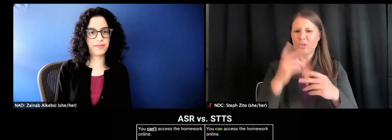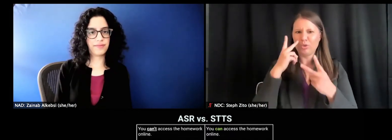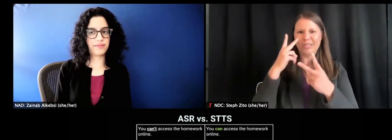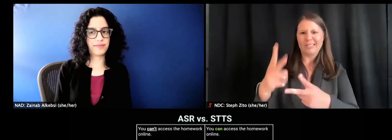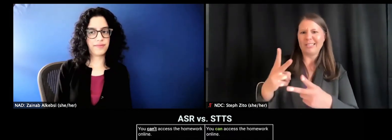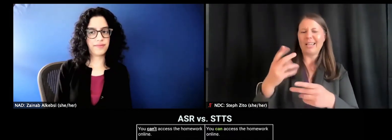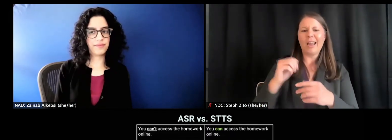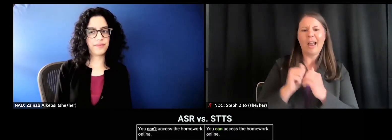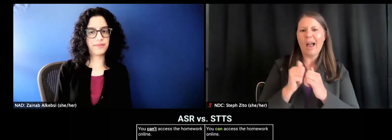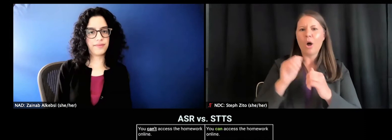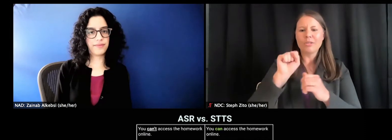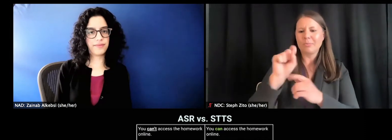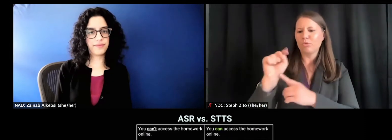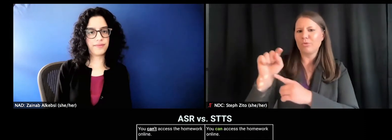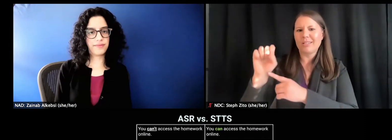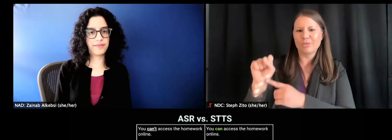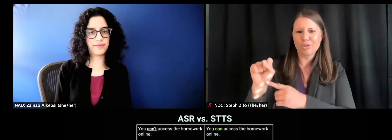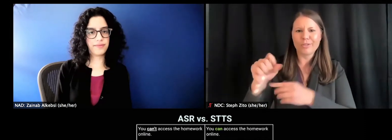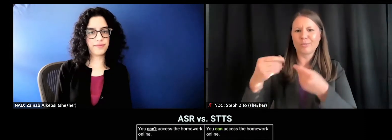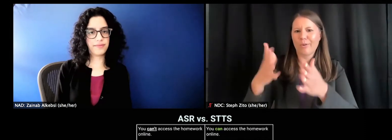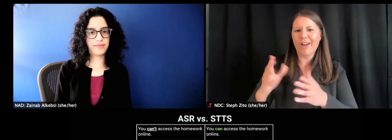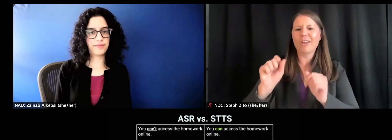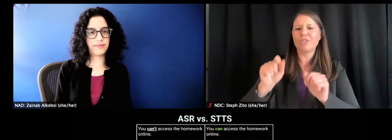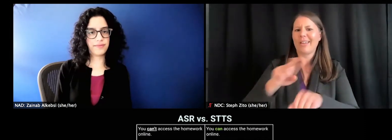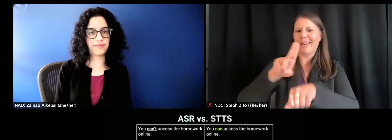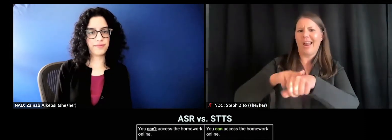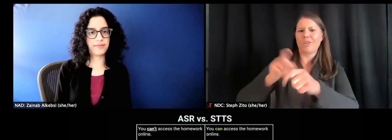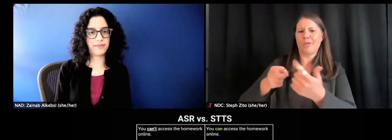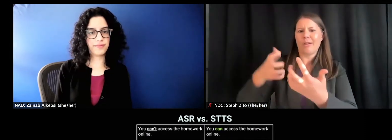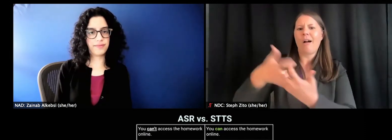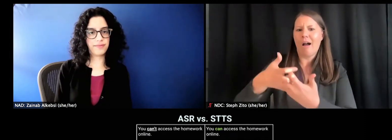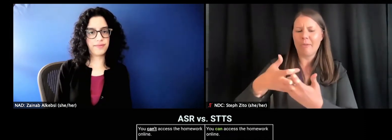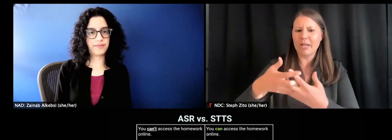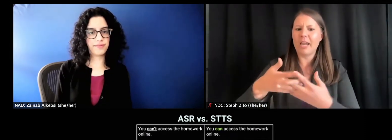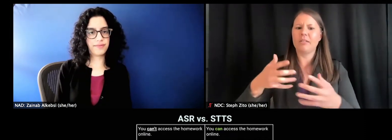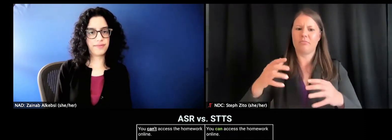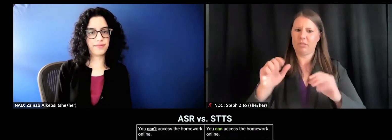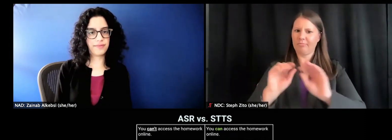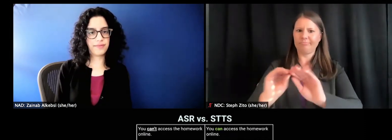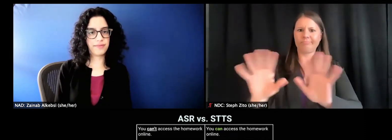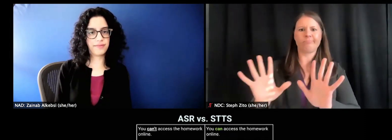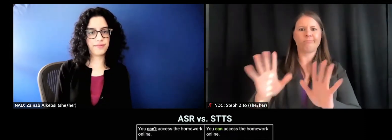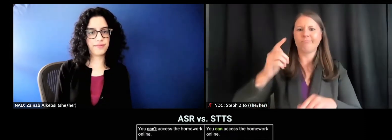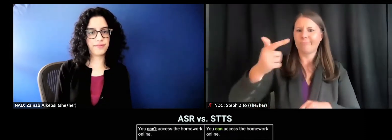that are being spoken is not shown clearly in ASR versus the way it is clearly